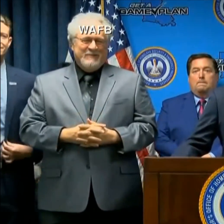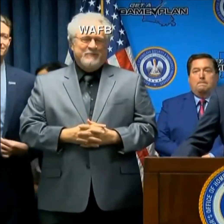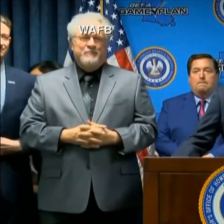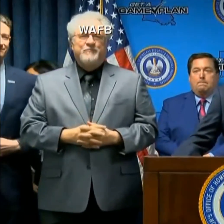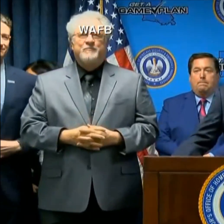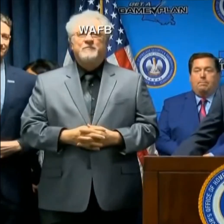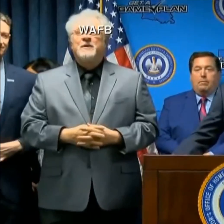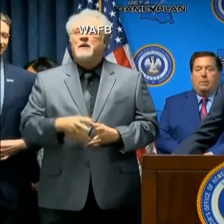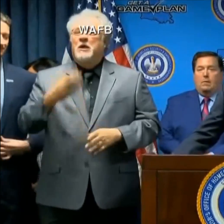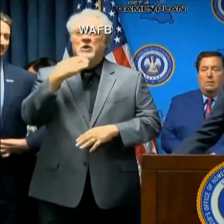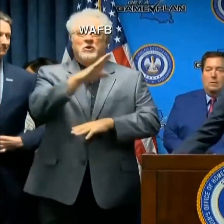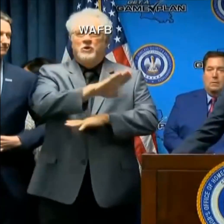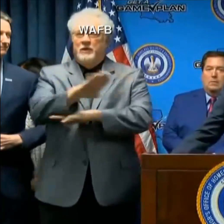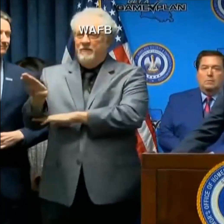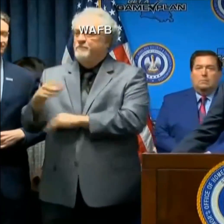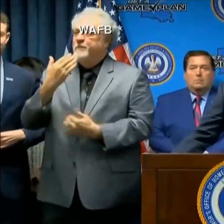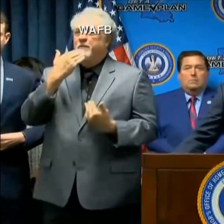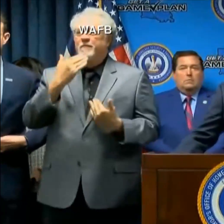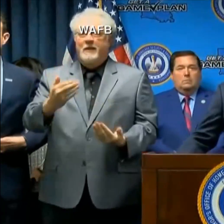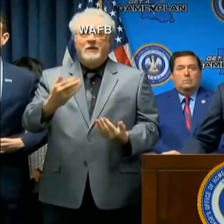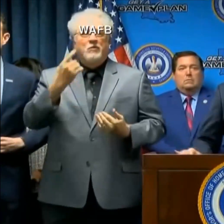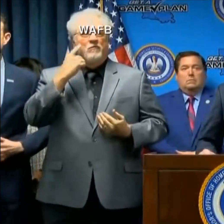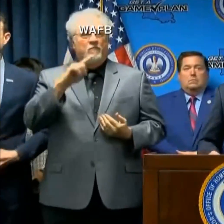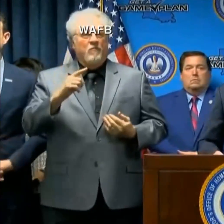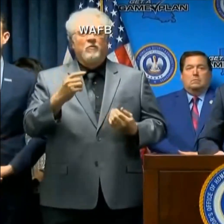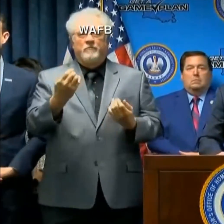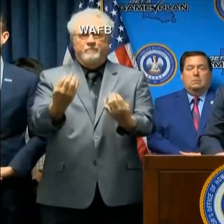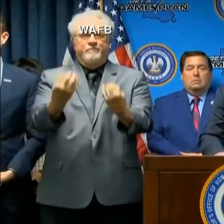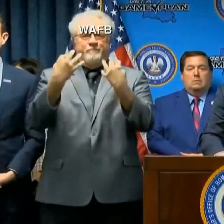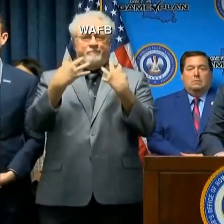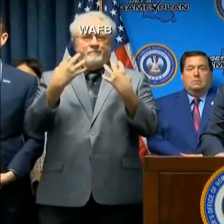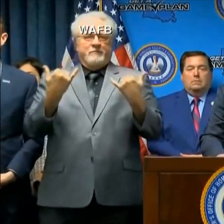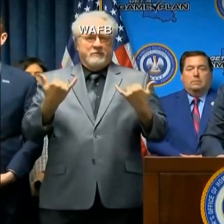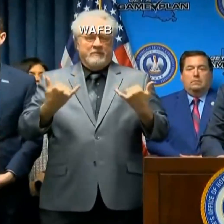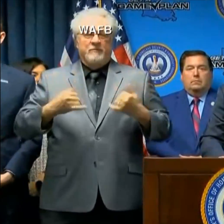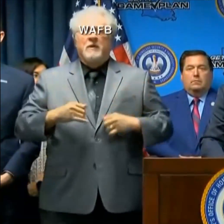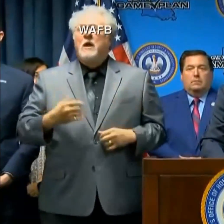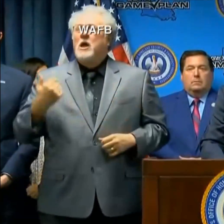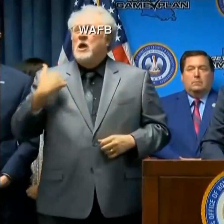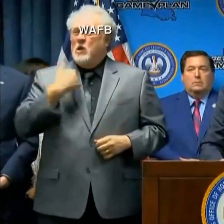good evening and thank all of you for being here today we just finished our